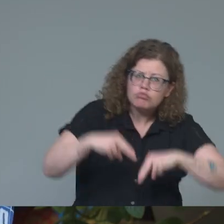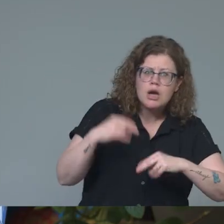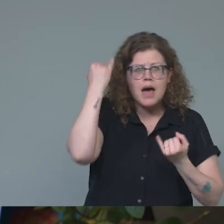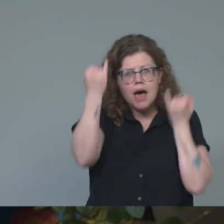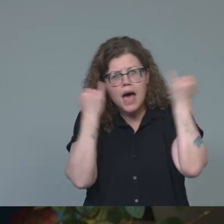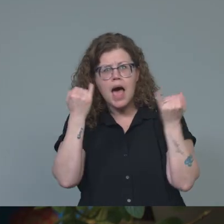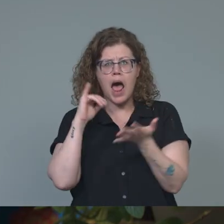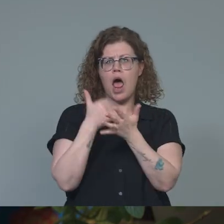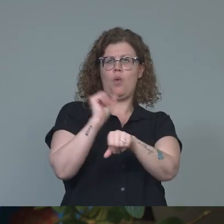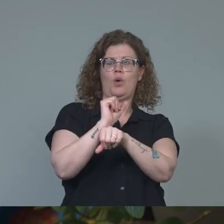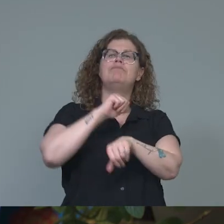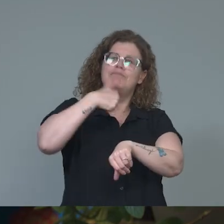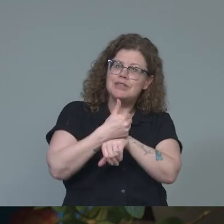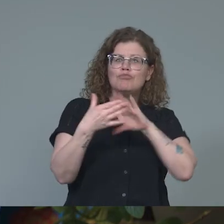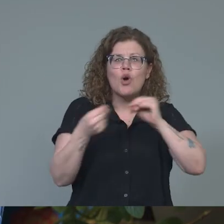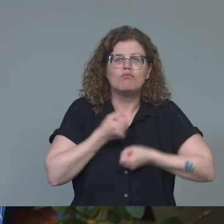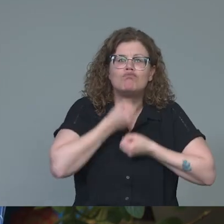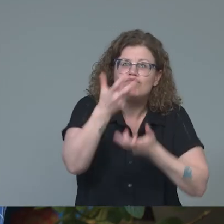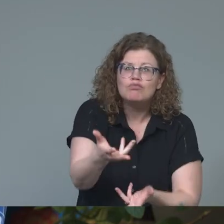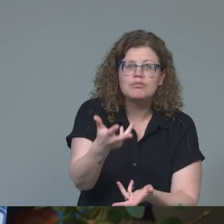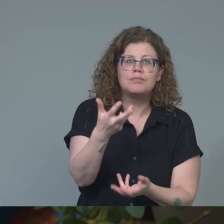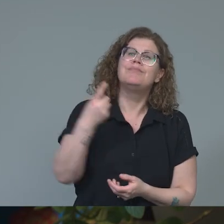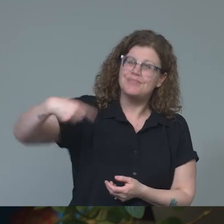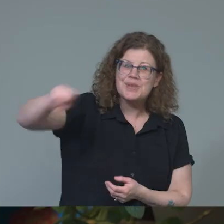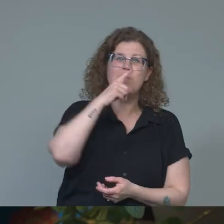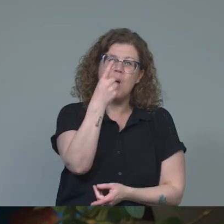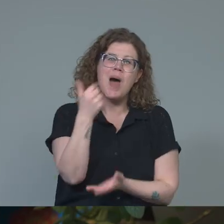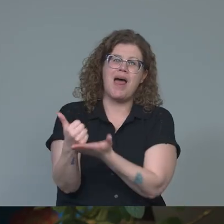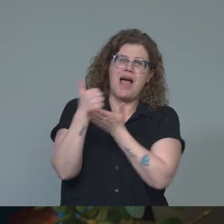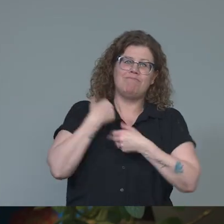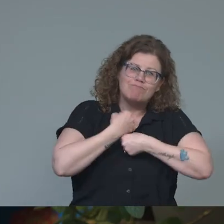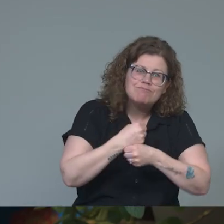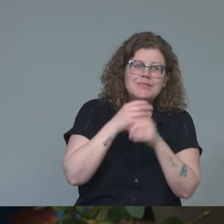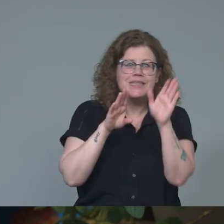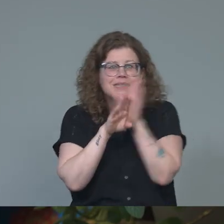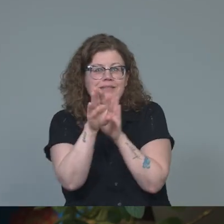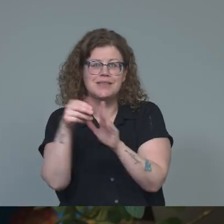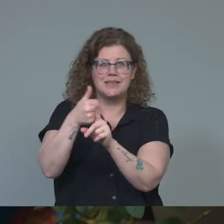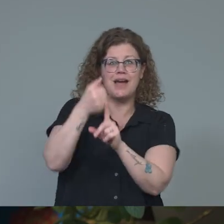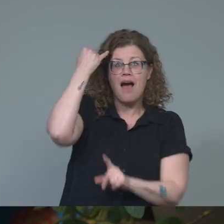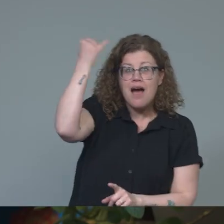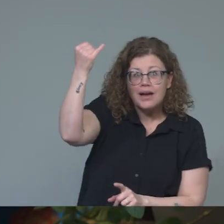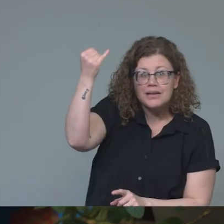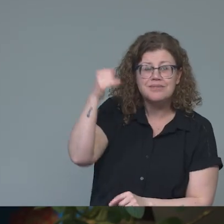to ask oneself or themselves if they are willing to take advice of, or ideas of